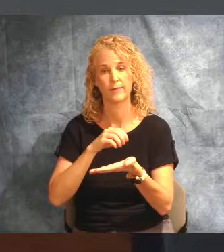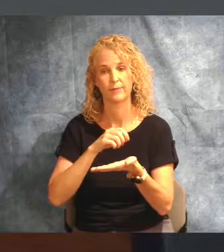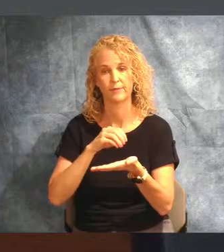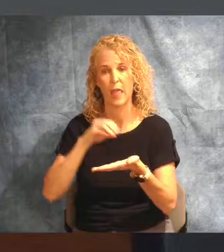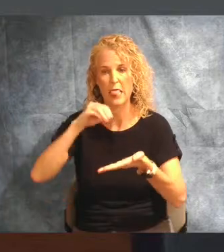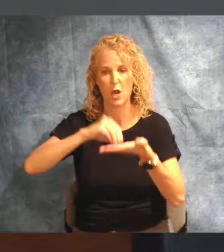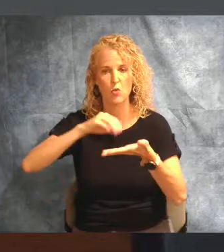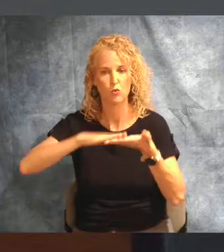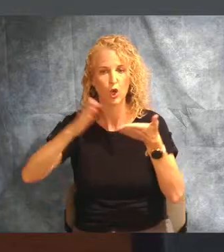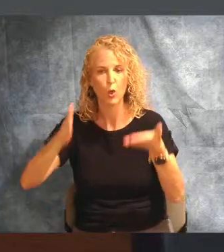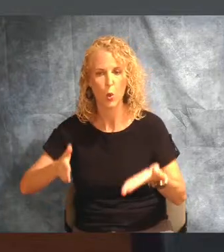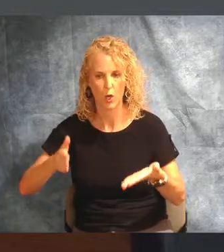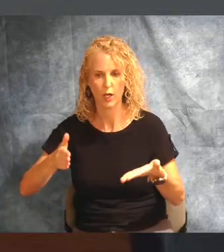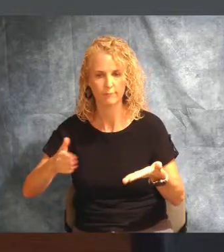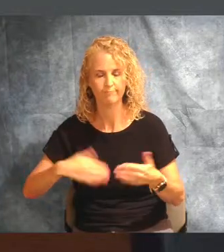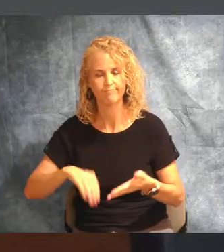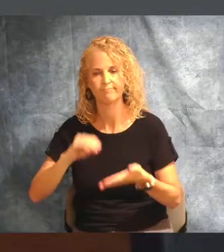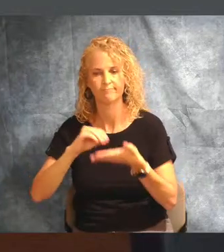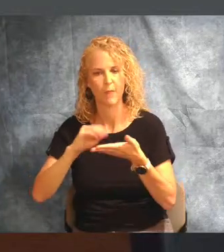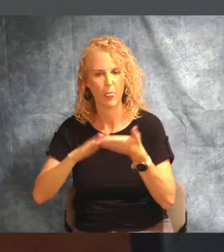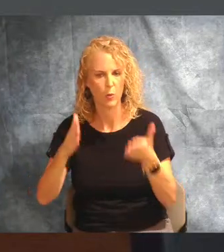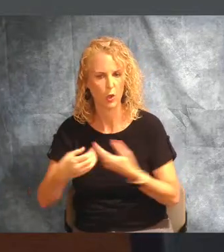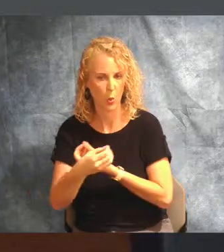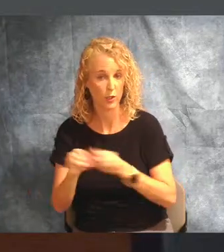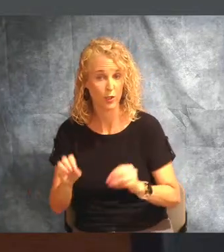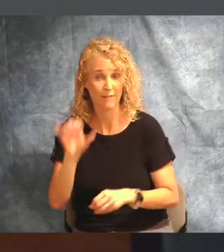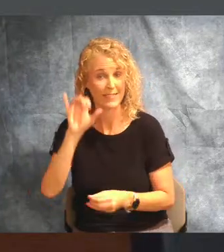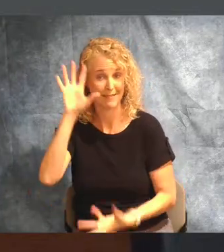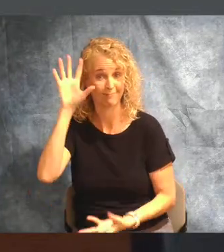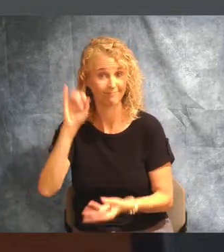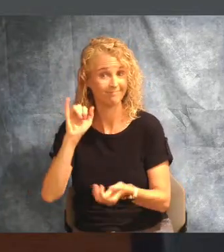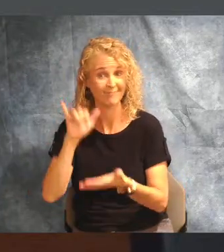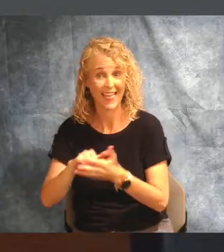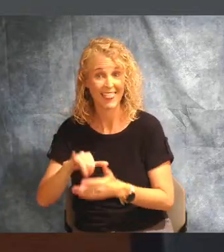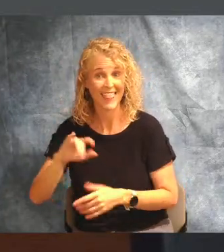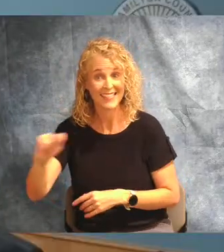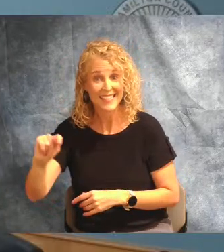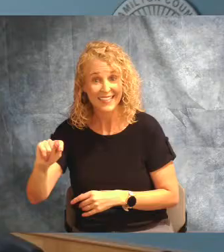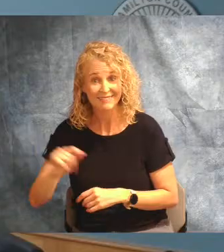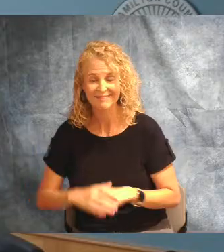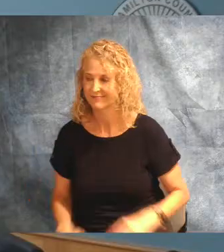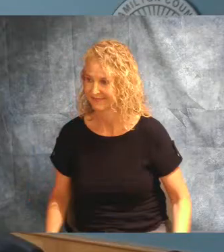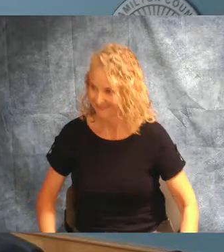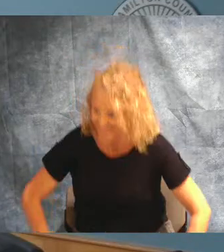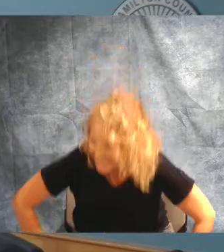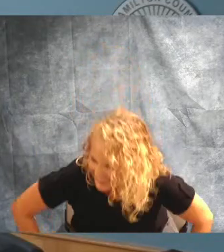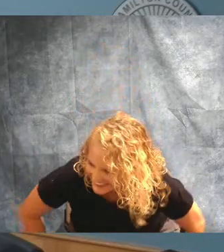in the recorder's office. And that is your consent agenda. Thank you so much. Vice President Reece.